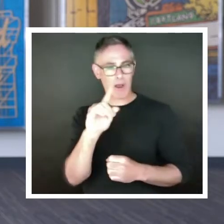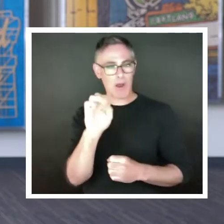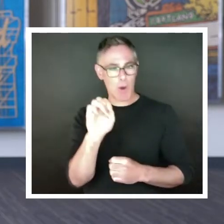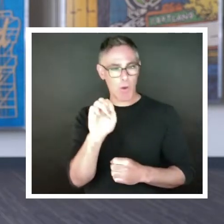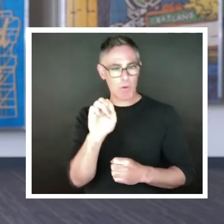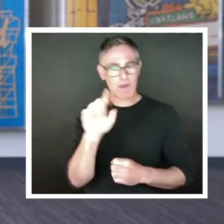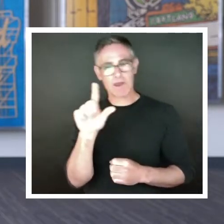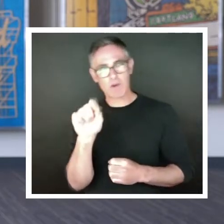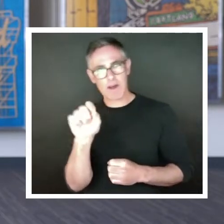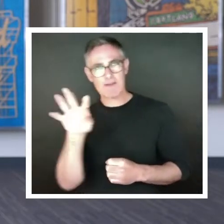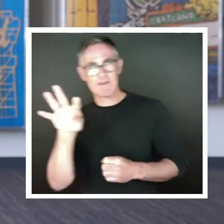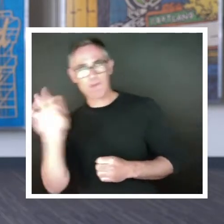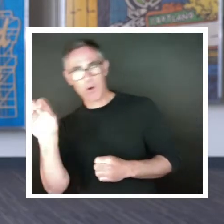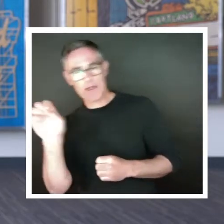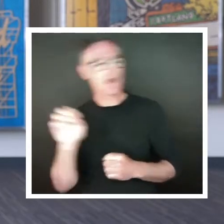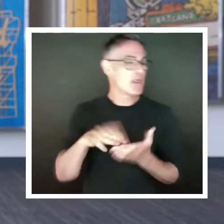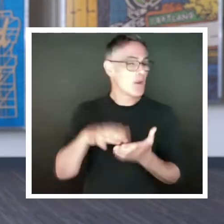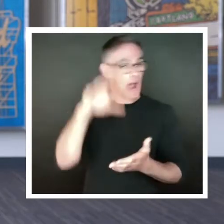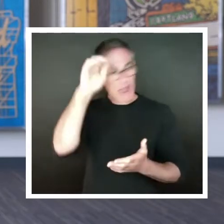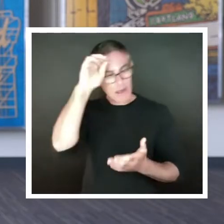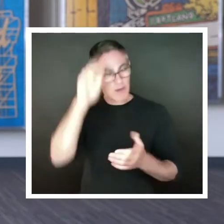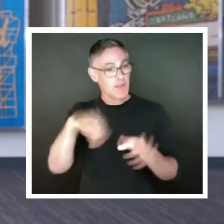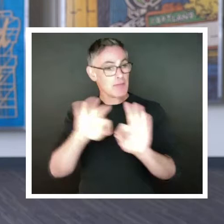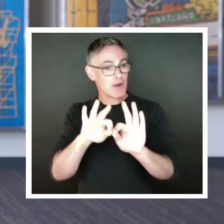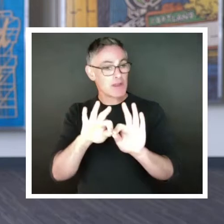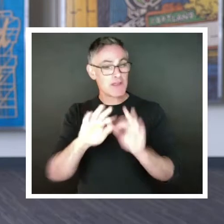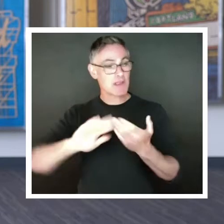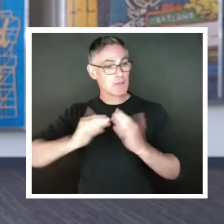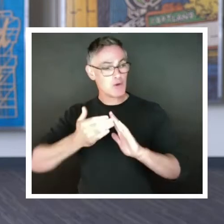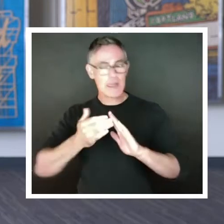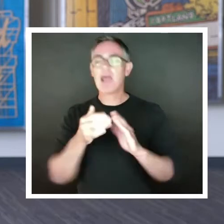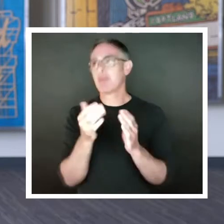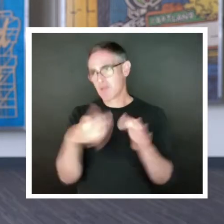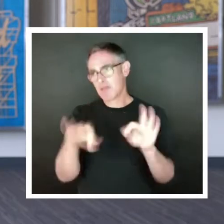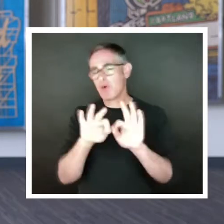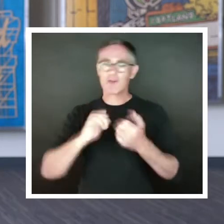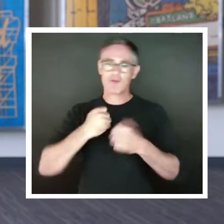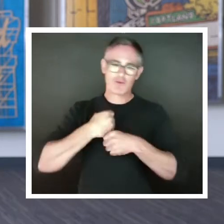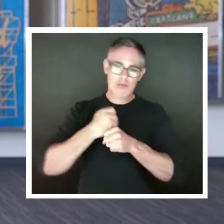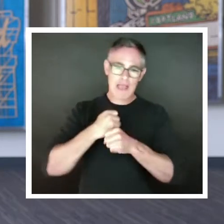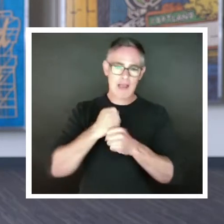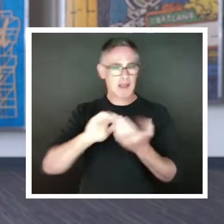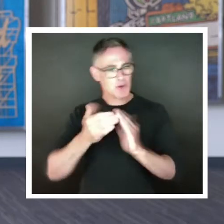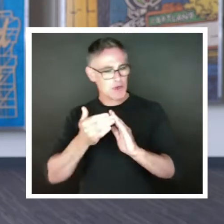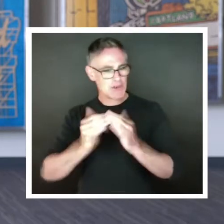I learned the importance of community and how key it is to create an environment that fosters growth for everyone.